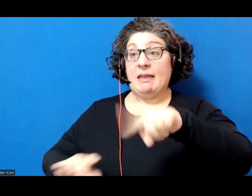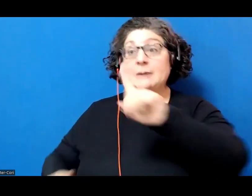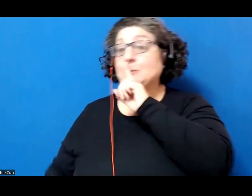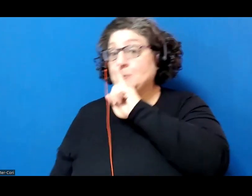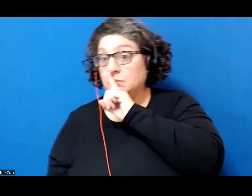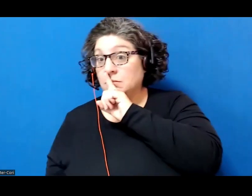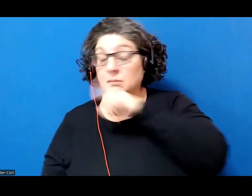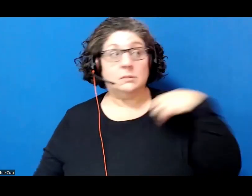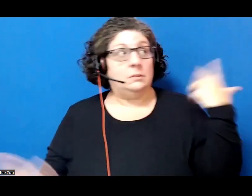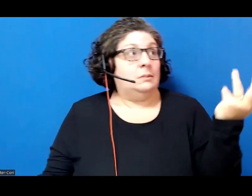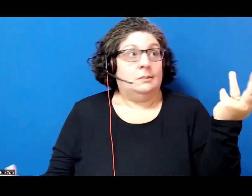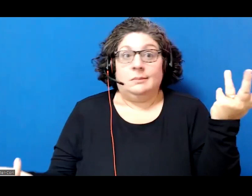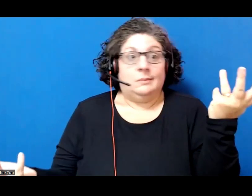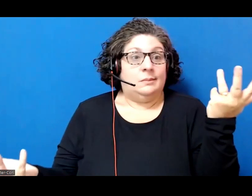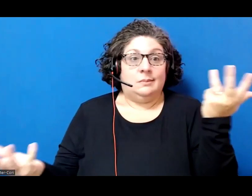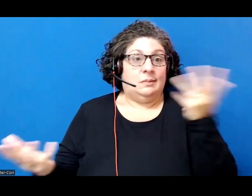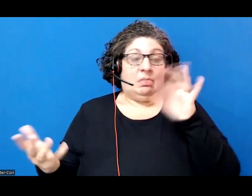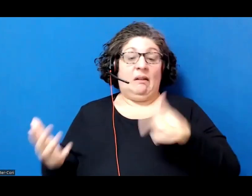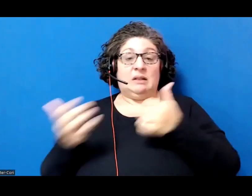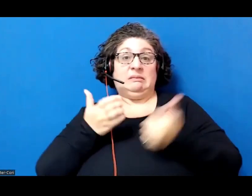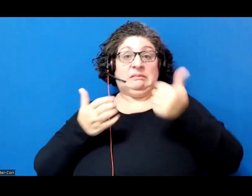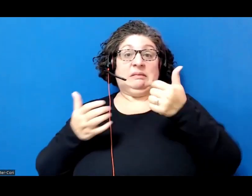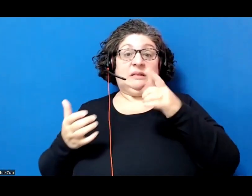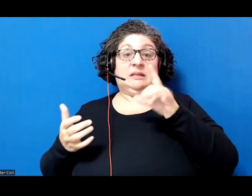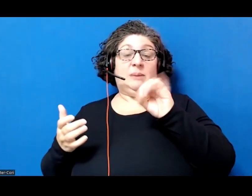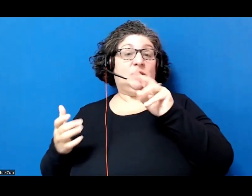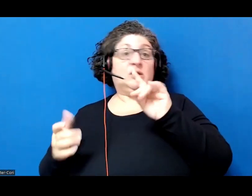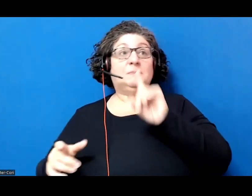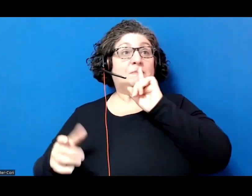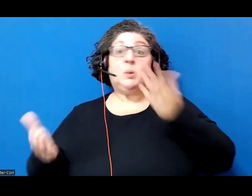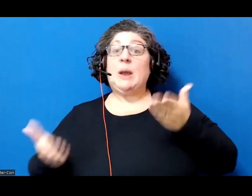They made no recommendations.